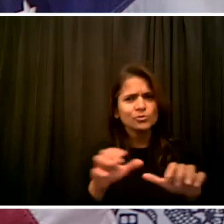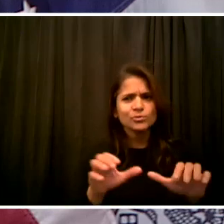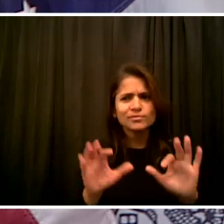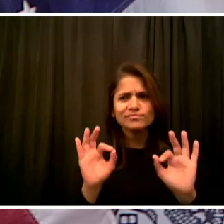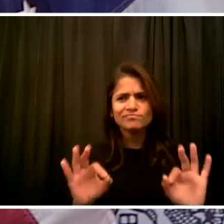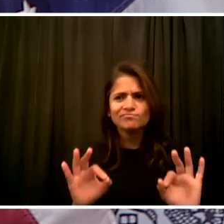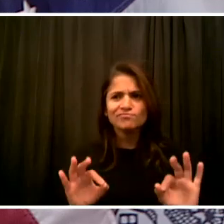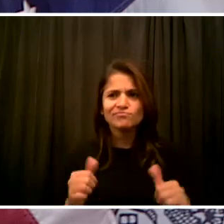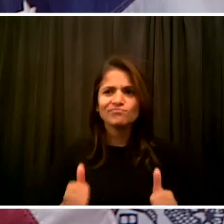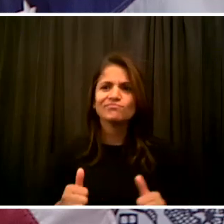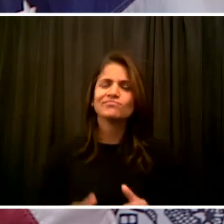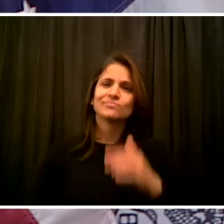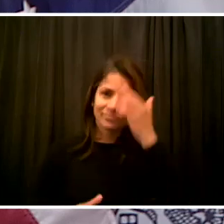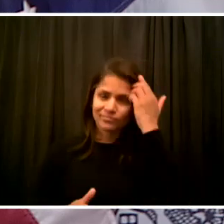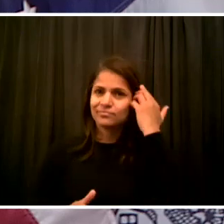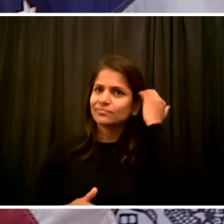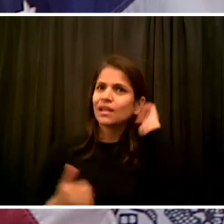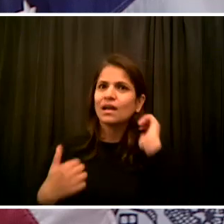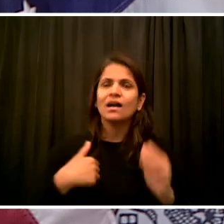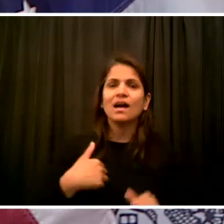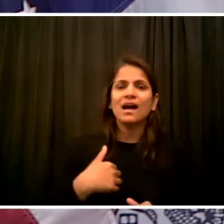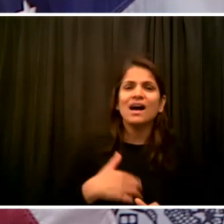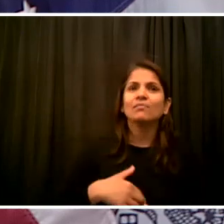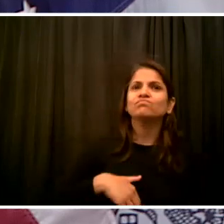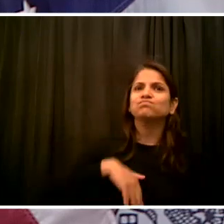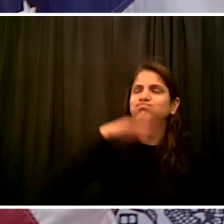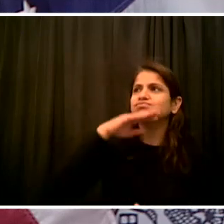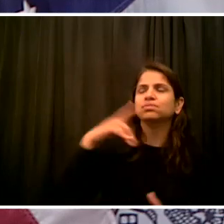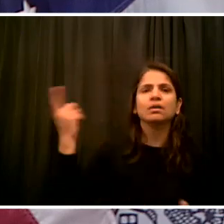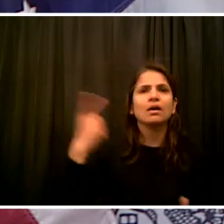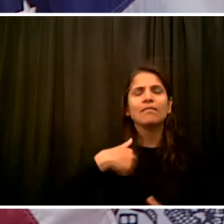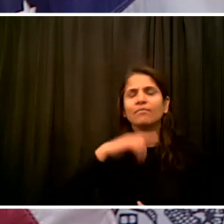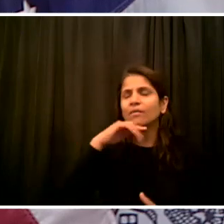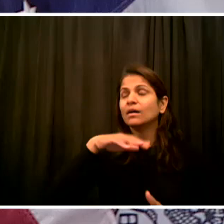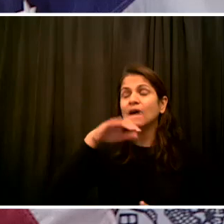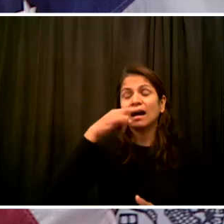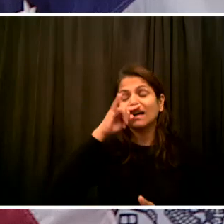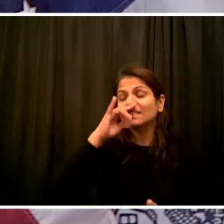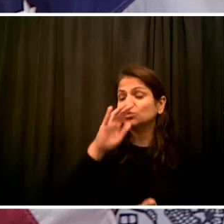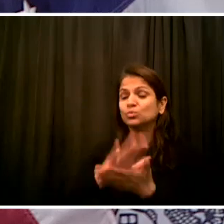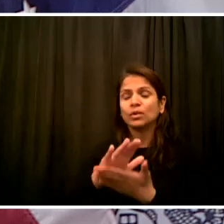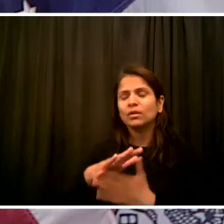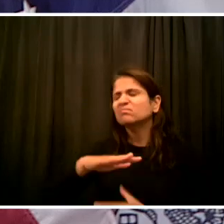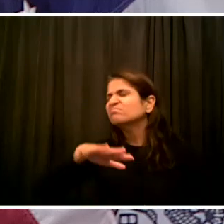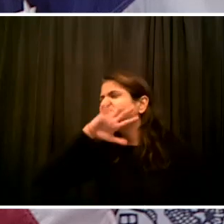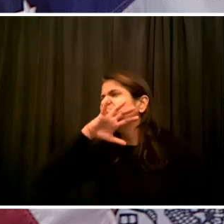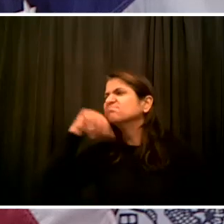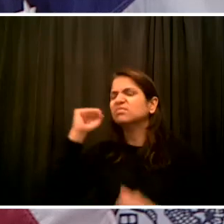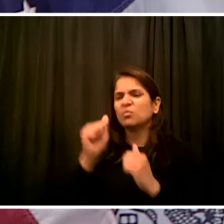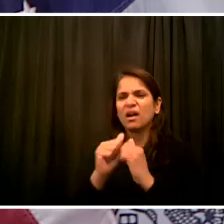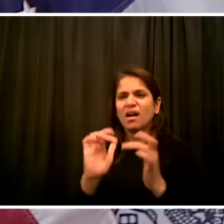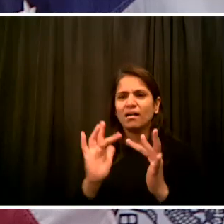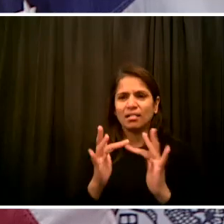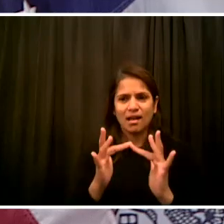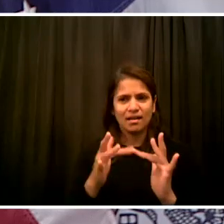HOW ARE YOU DOING? TWO WORDS VIRTUAL SCHOOLING BUTH TAST'E NOUGH ON THAT. I'VE GOT TWO